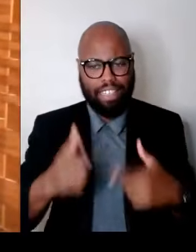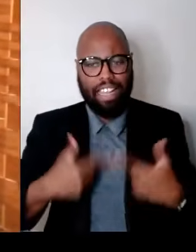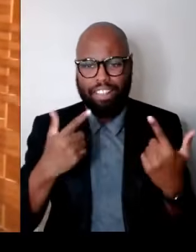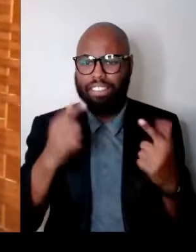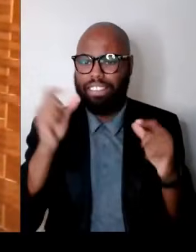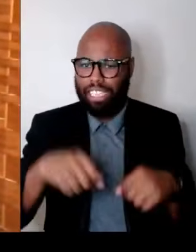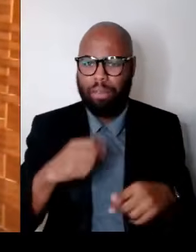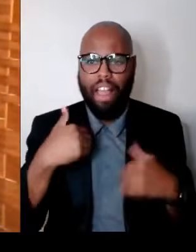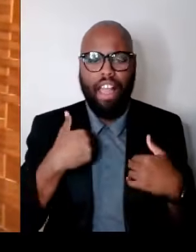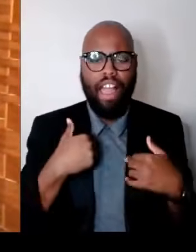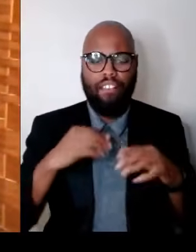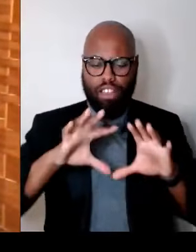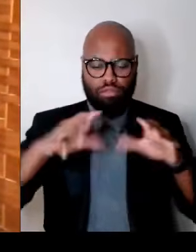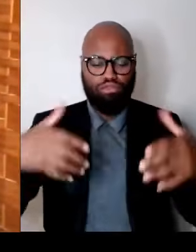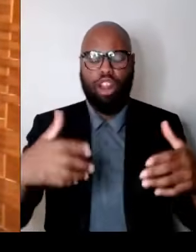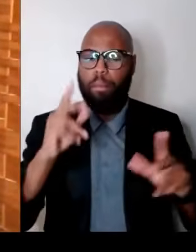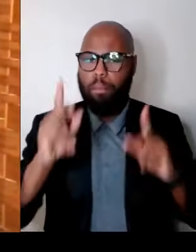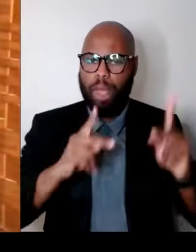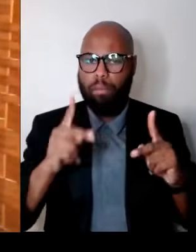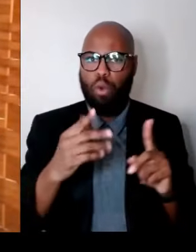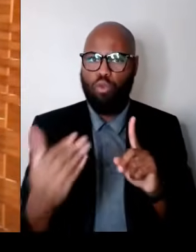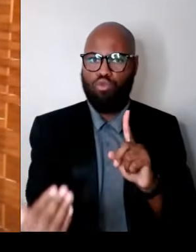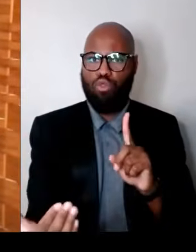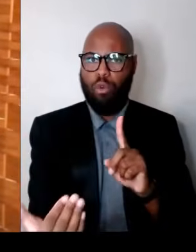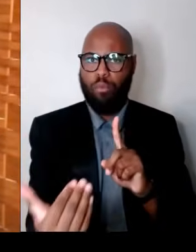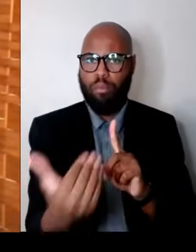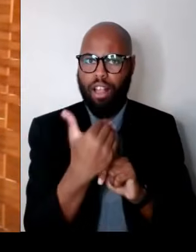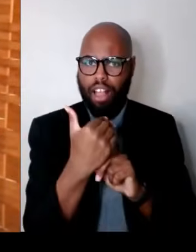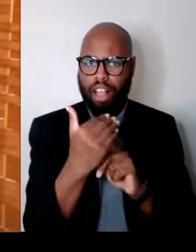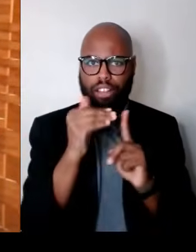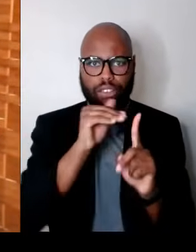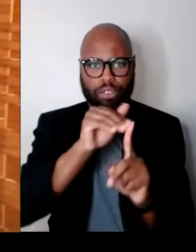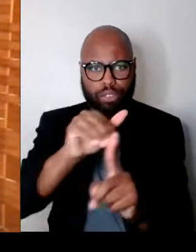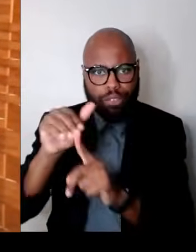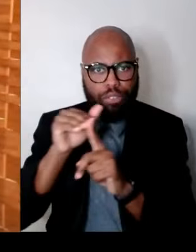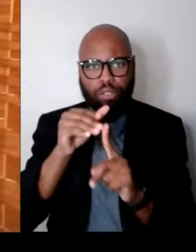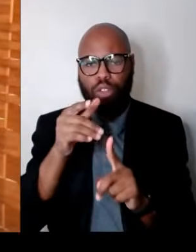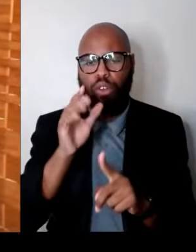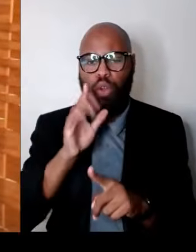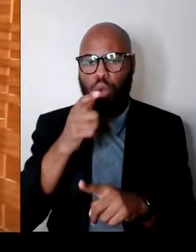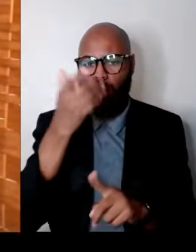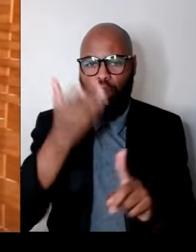that remind you of who you are and your intentions and how worthy you are,